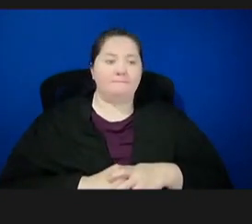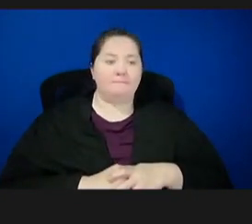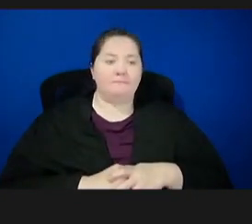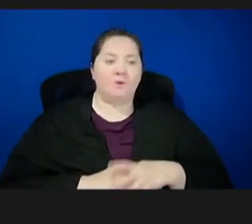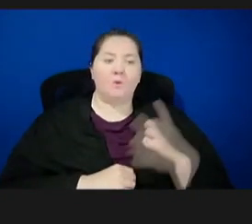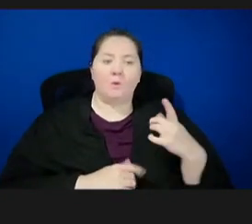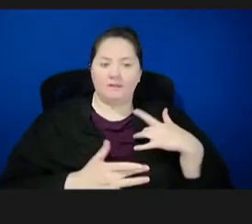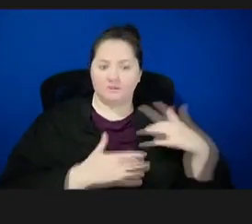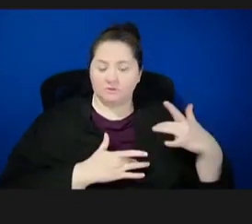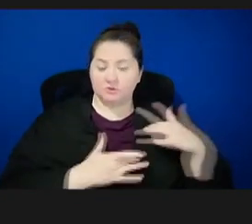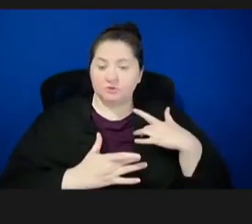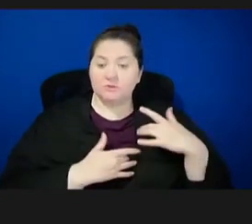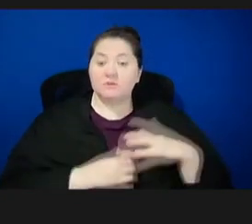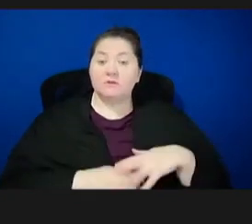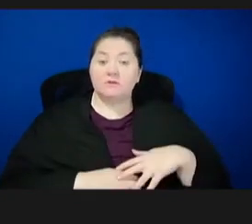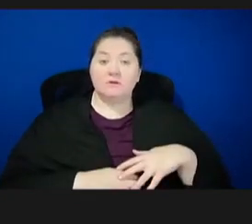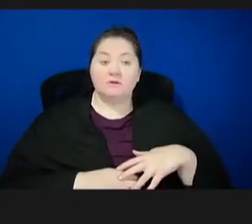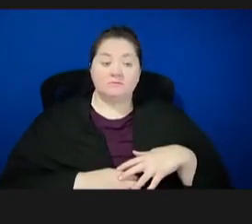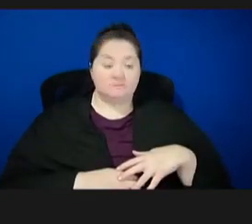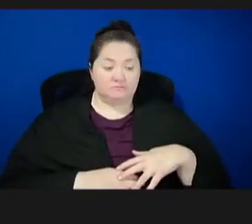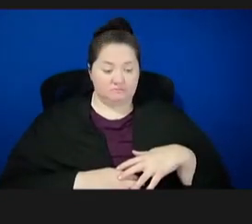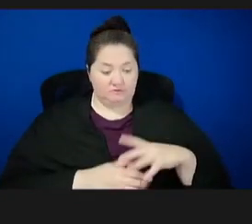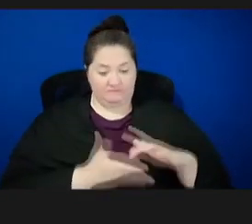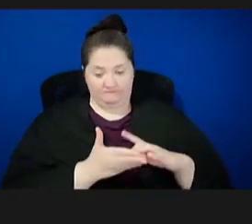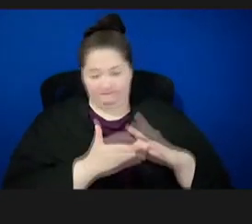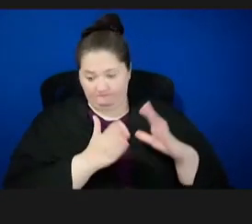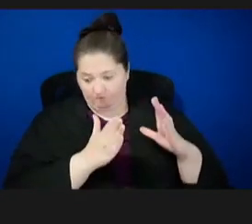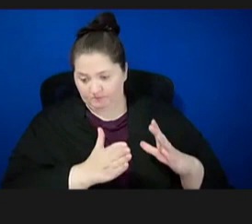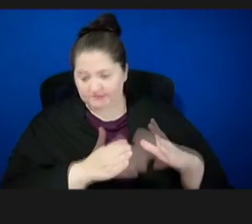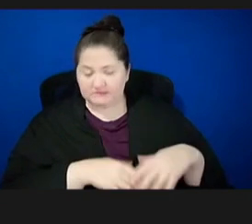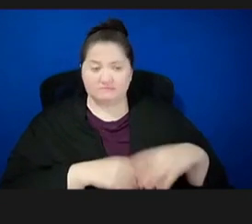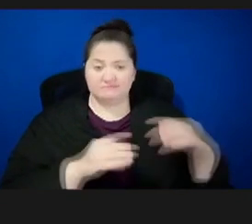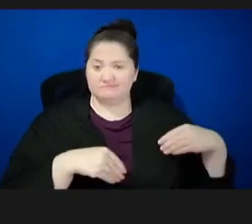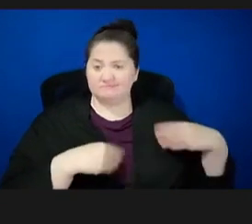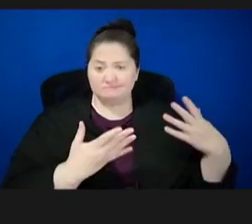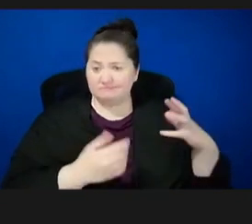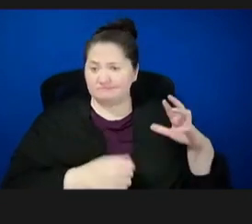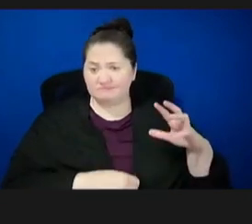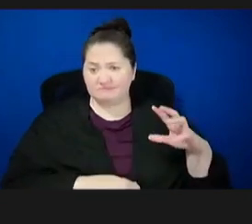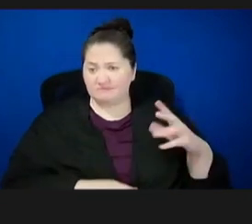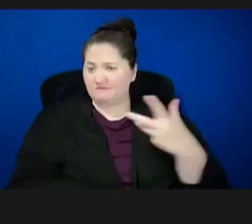Although pharmacists have been giving vaccines for a long time, their first formal training, as you